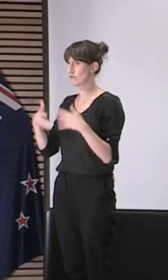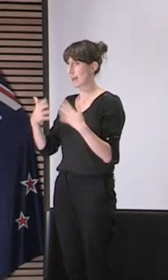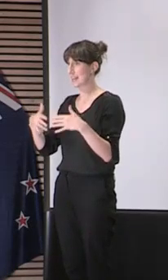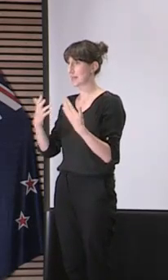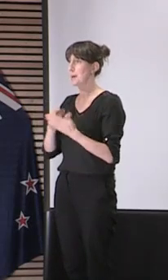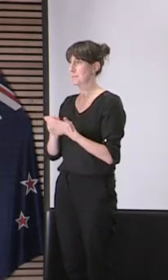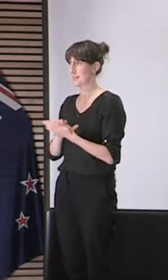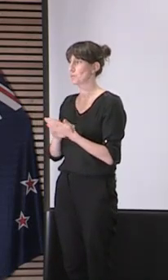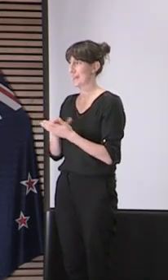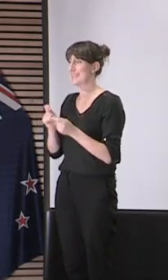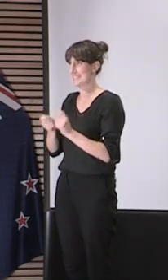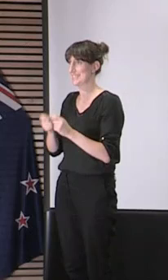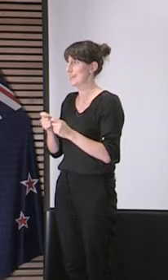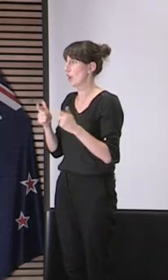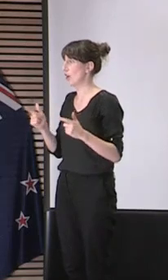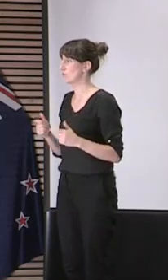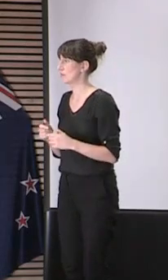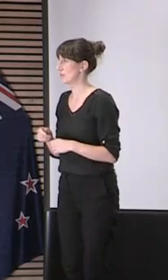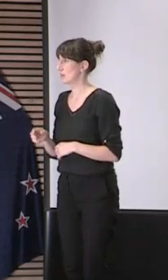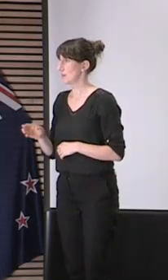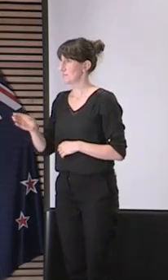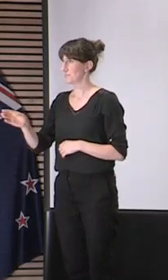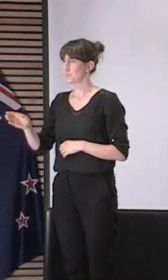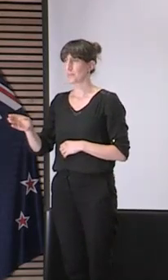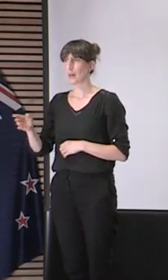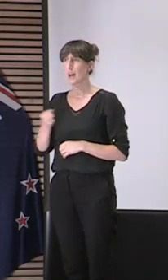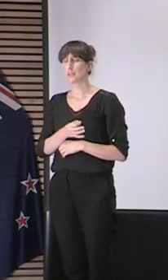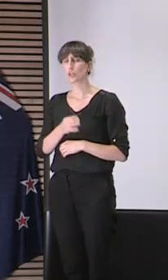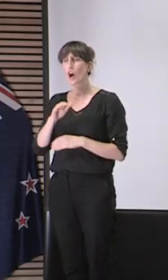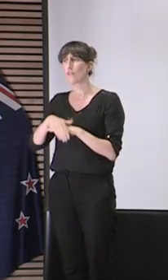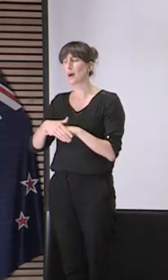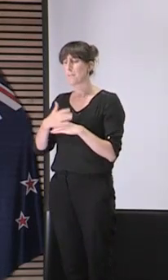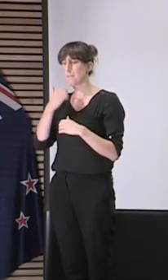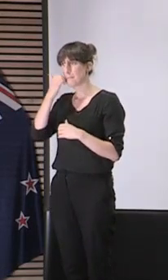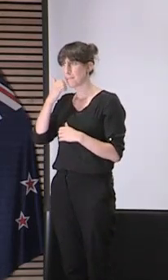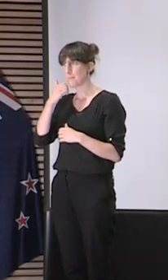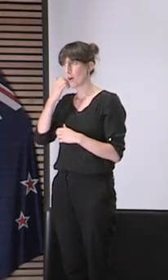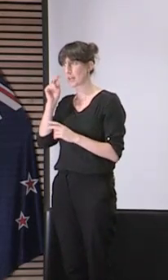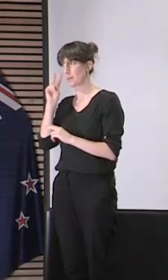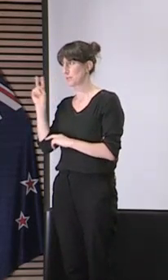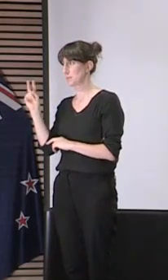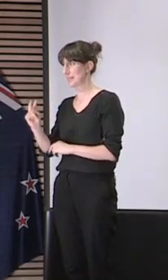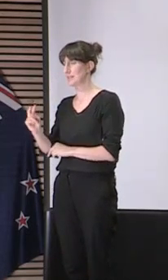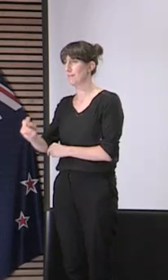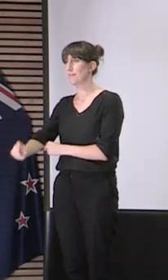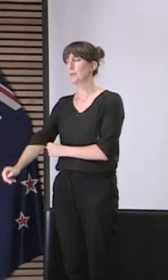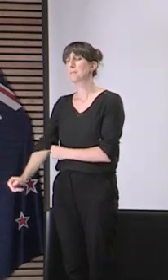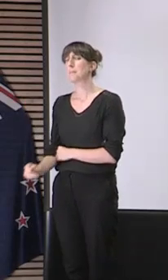fact a lower positivity rate means we are testing a lot to identify those cases.